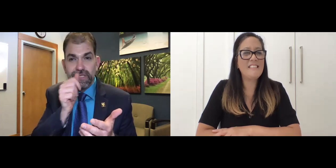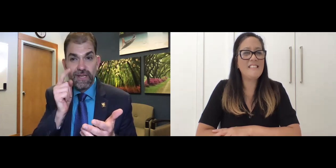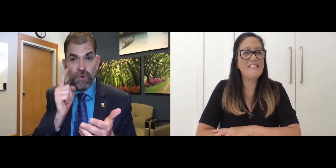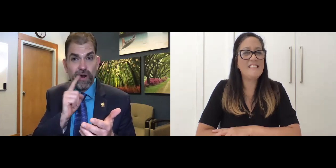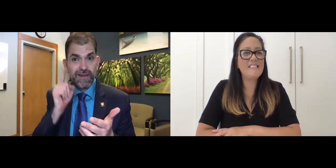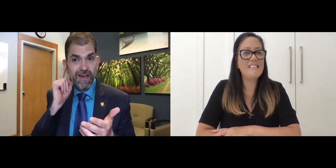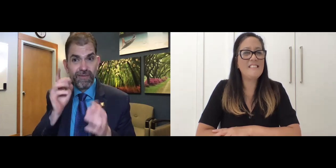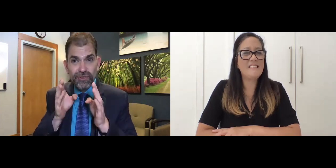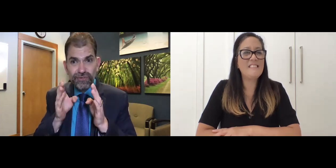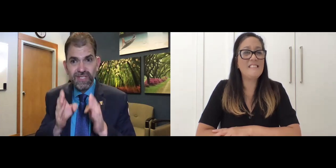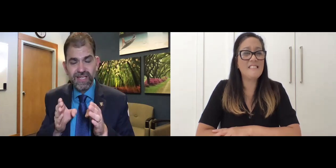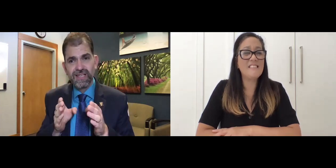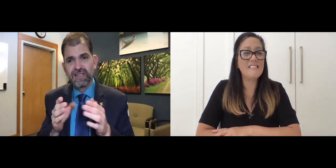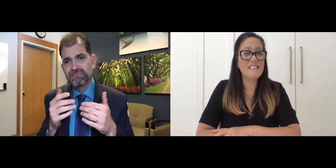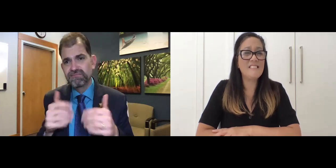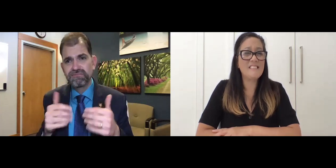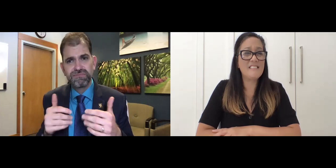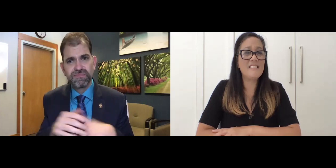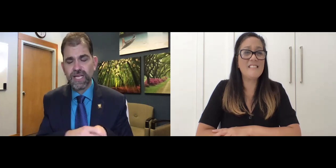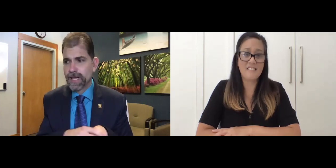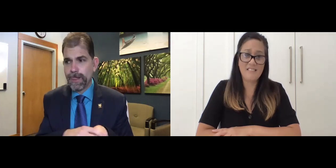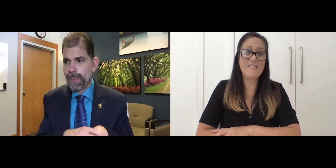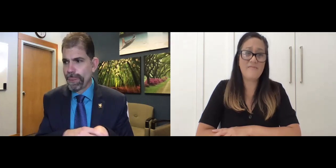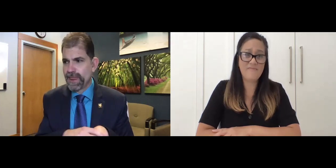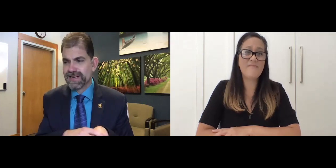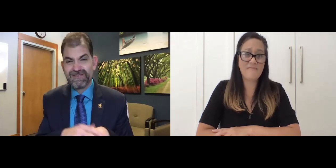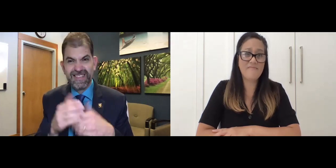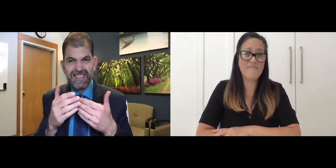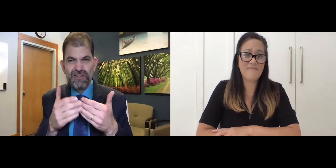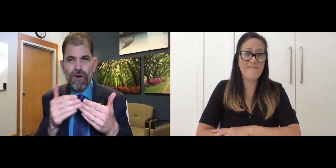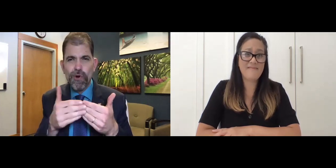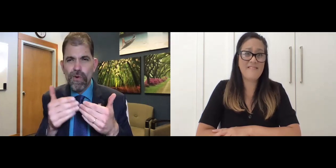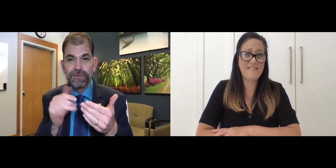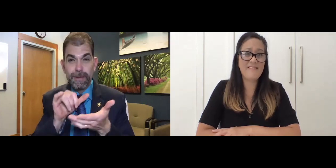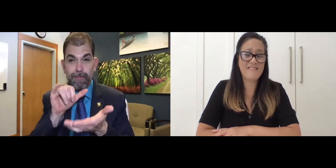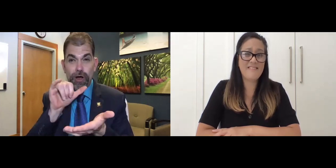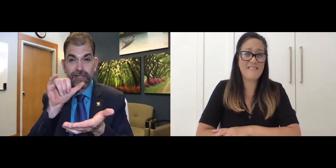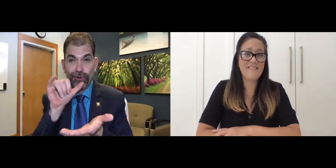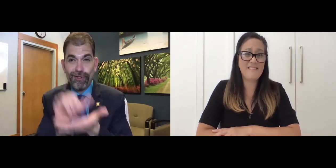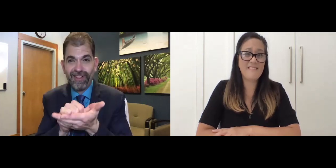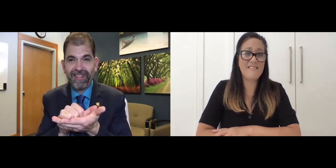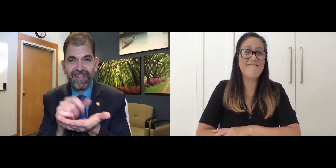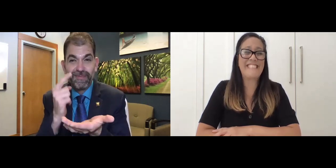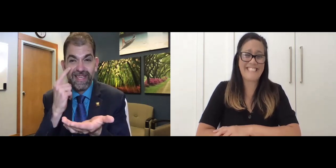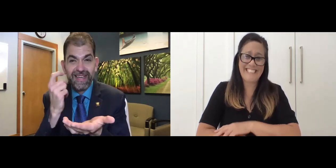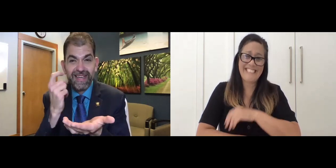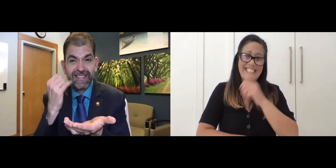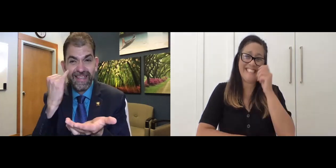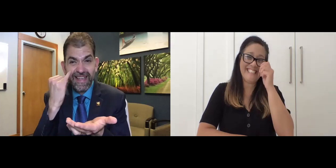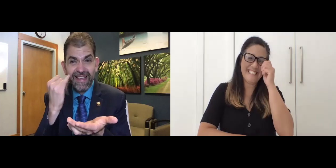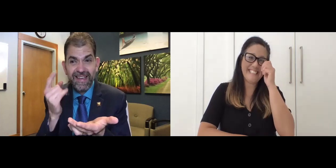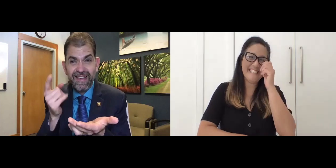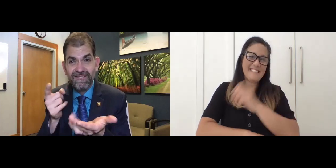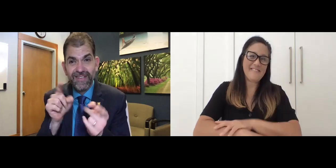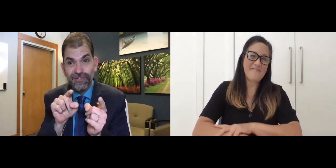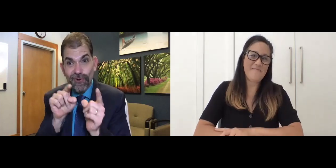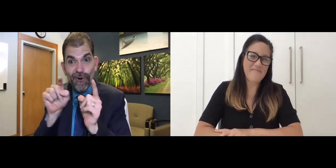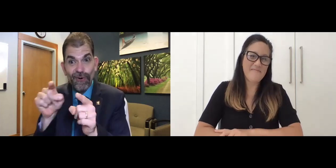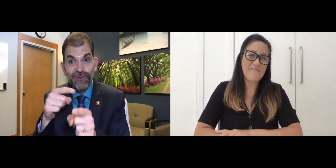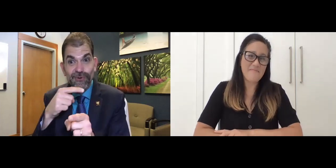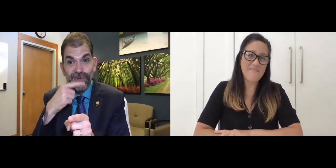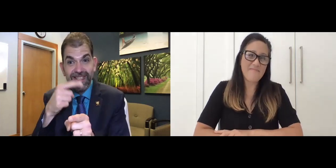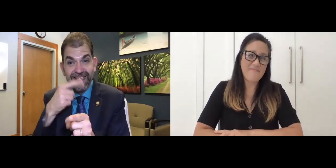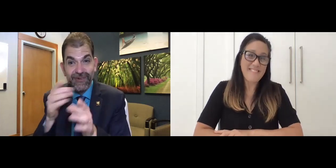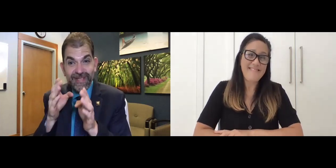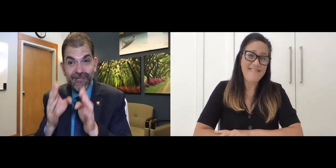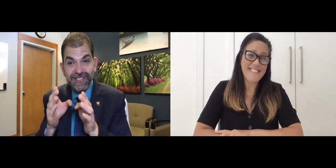and privacy for deaf people. It's almost impossible to ensure because